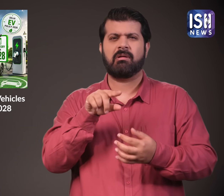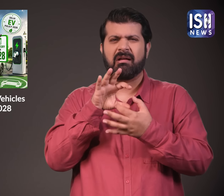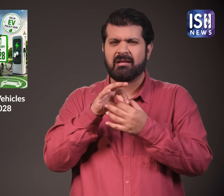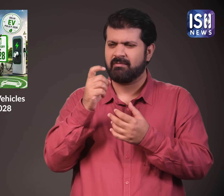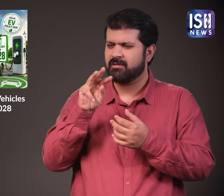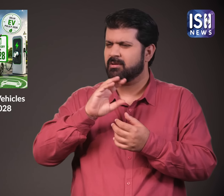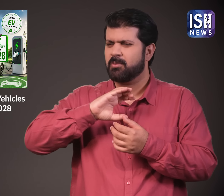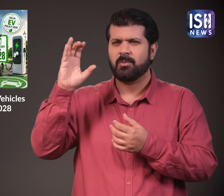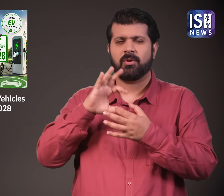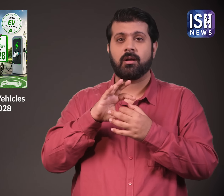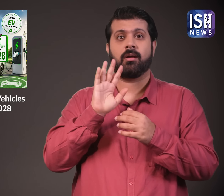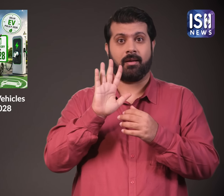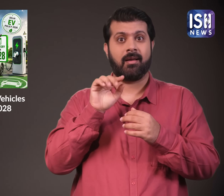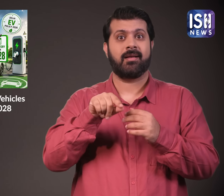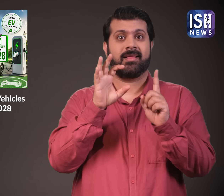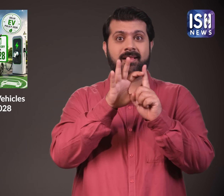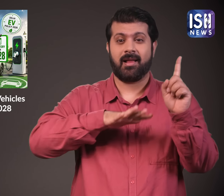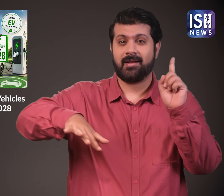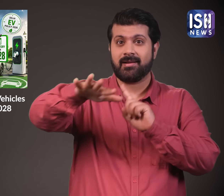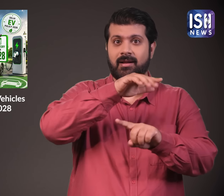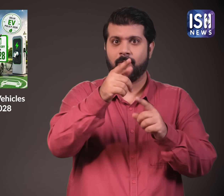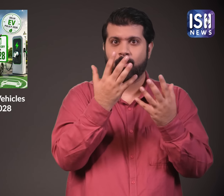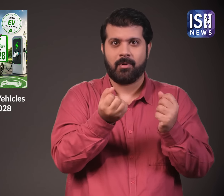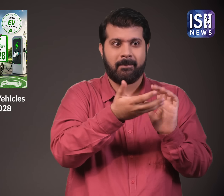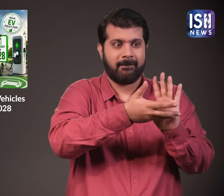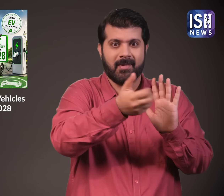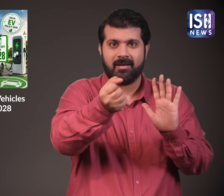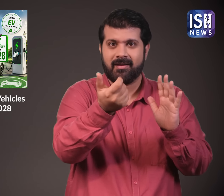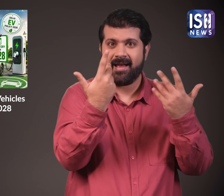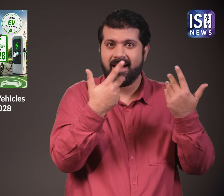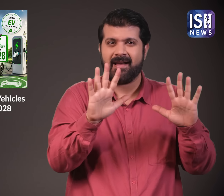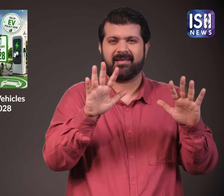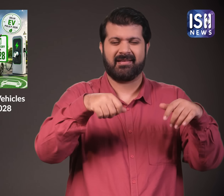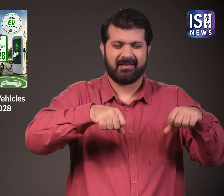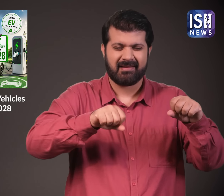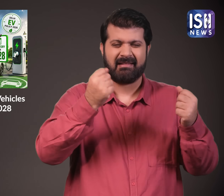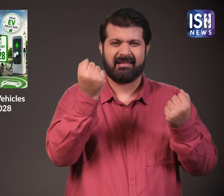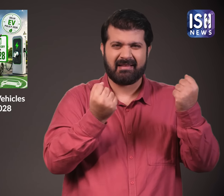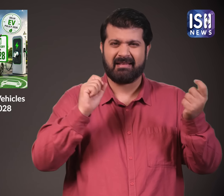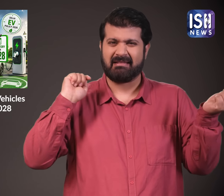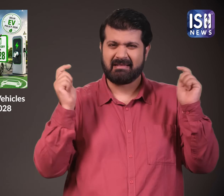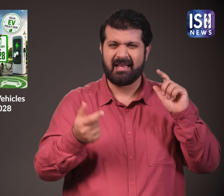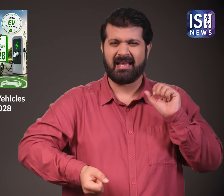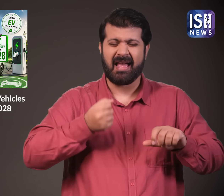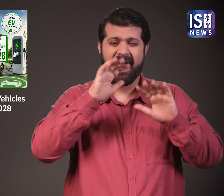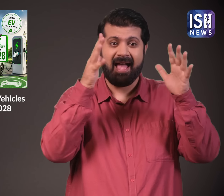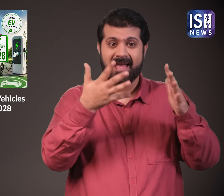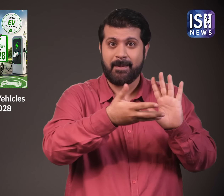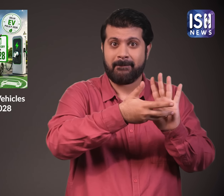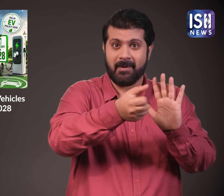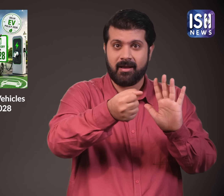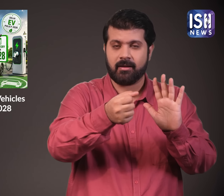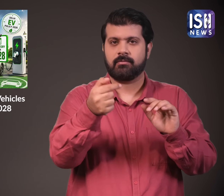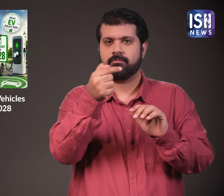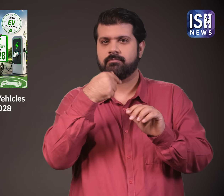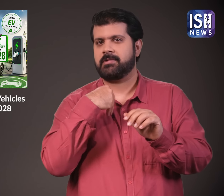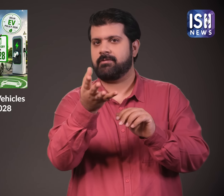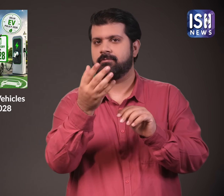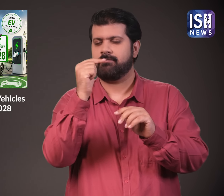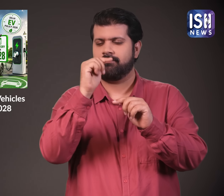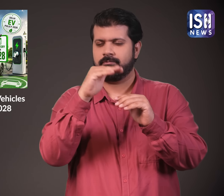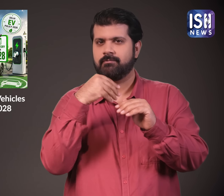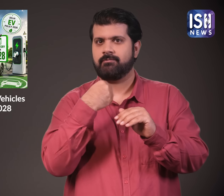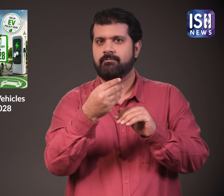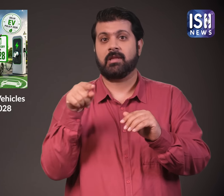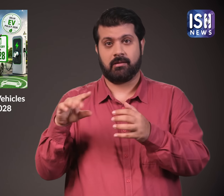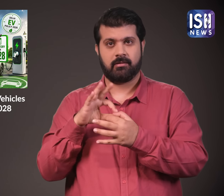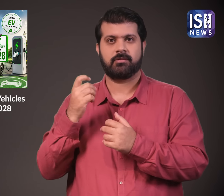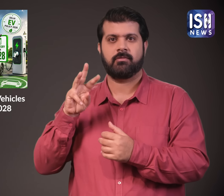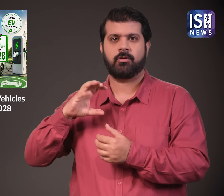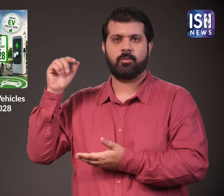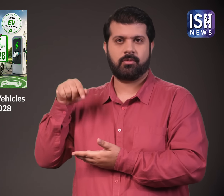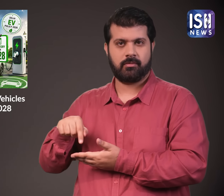This budget will be used to provide incentives for the people buying EVs.